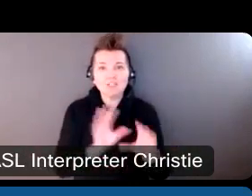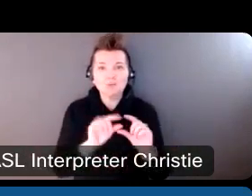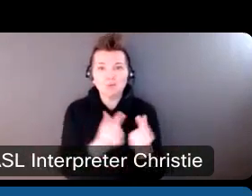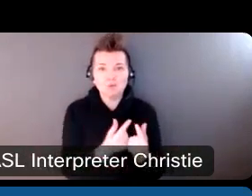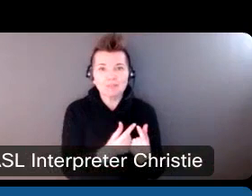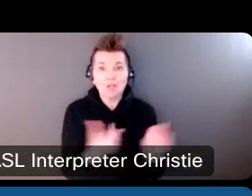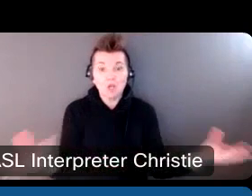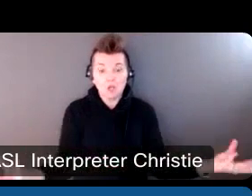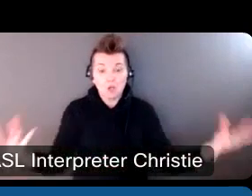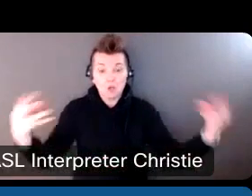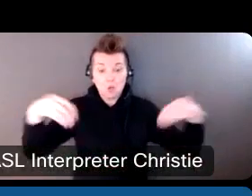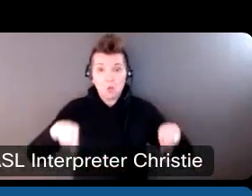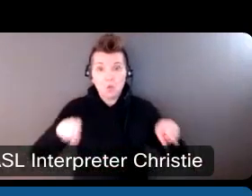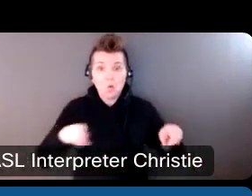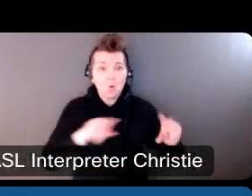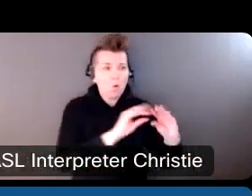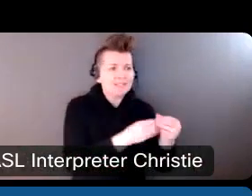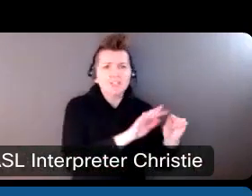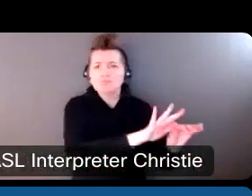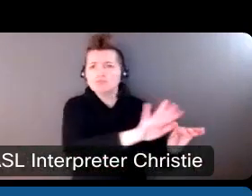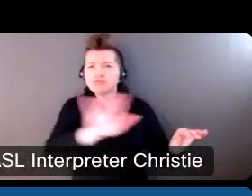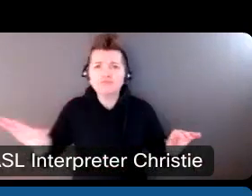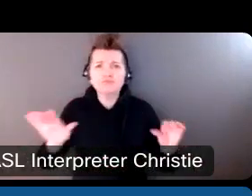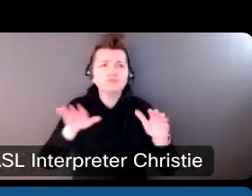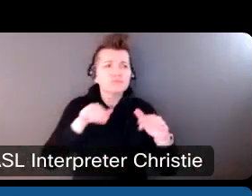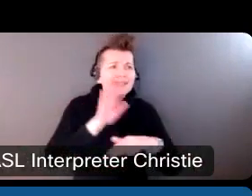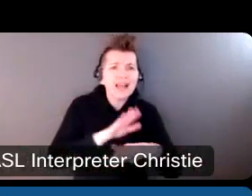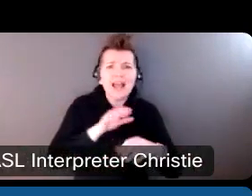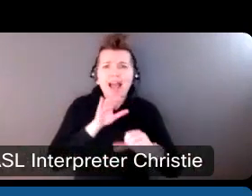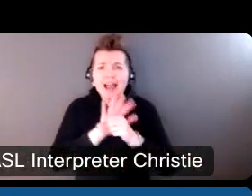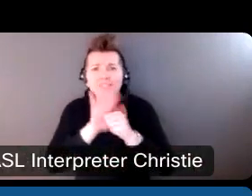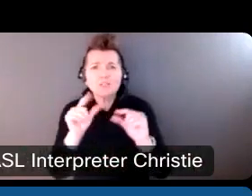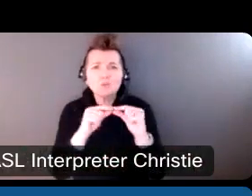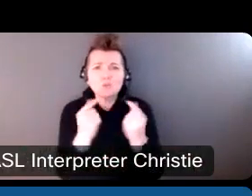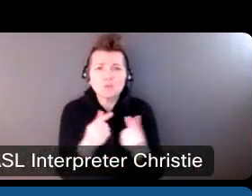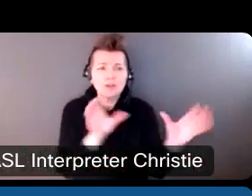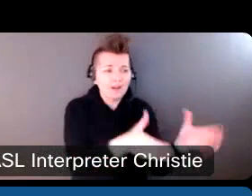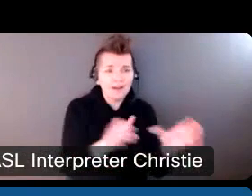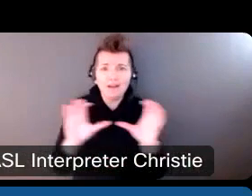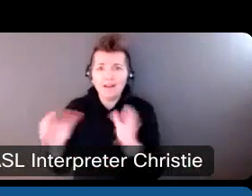and advocacy groups across Toronto to discuss issues related to pedestrians facing accessibility